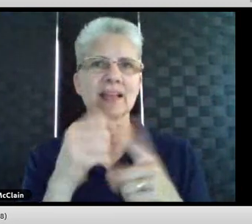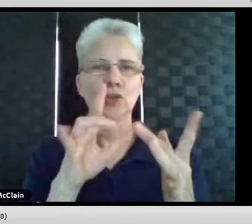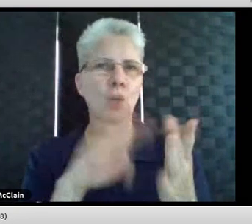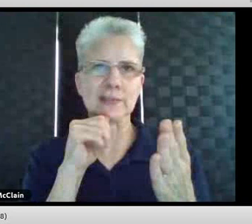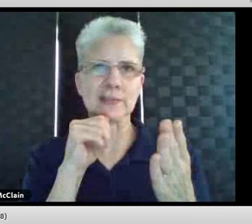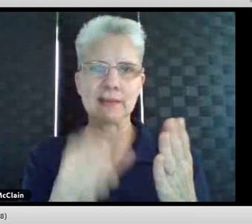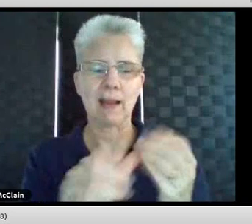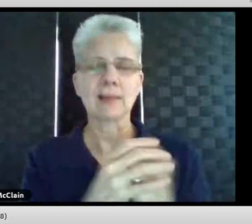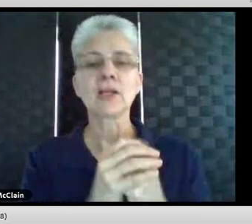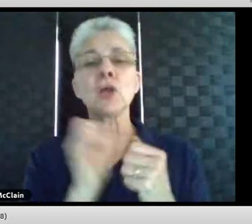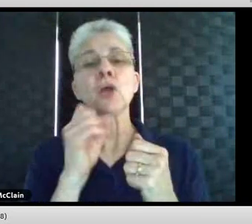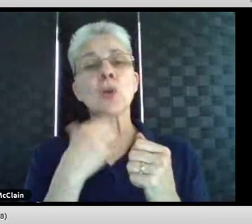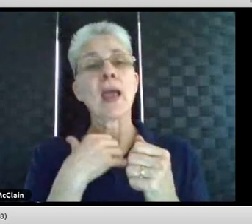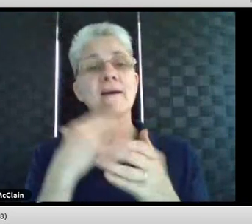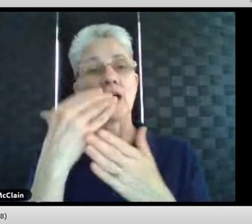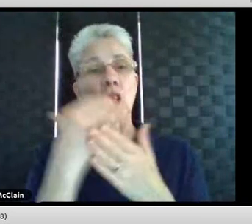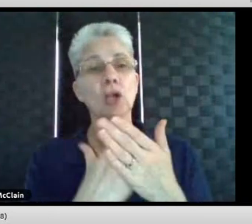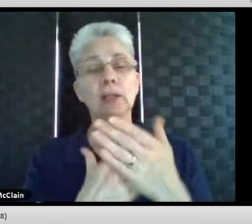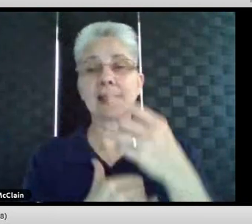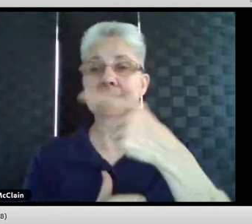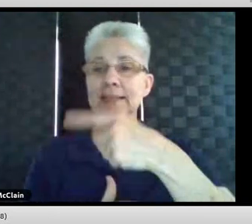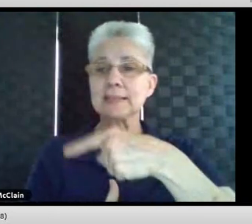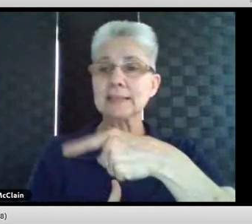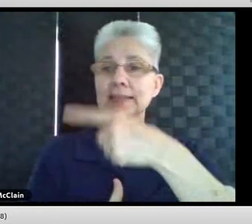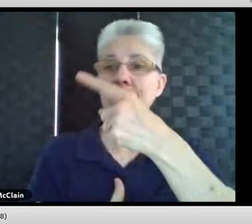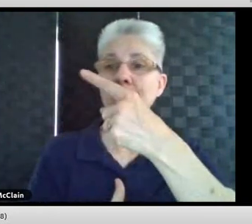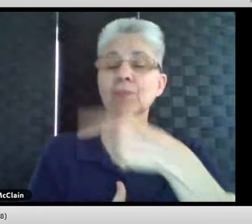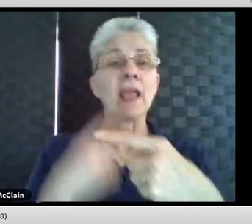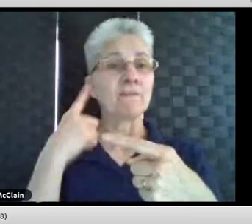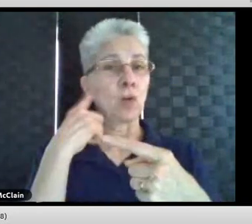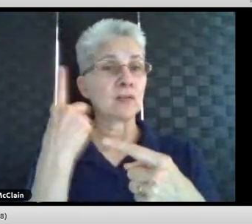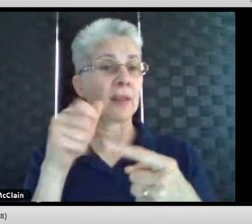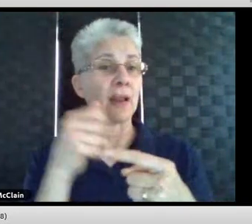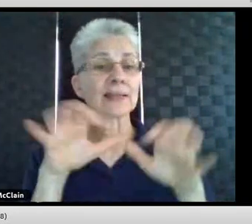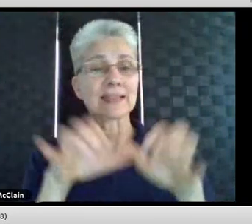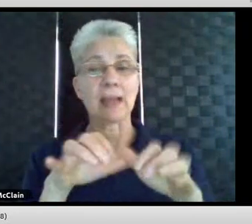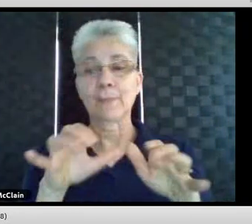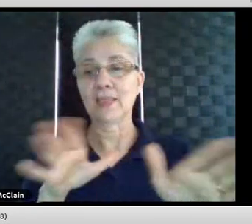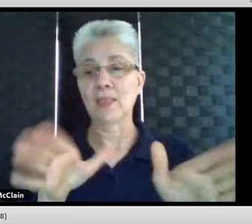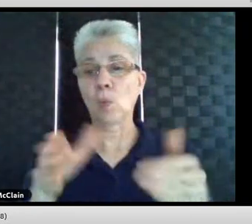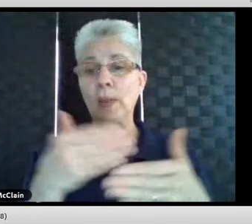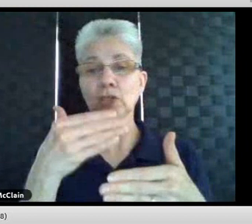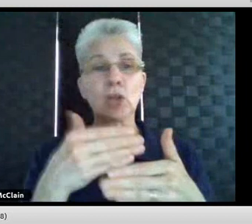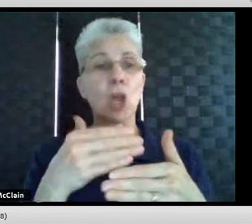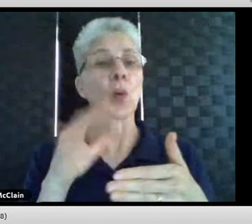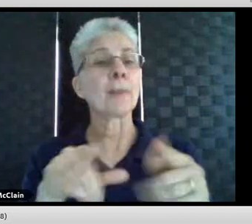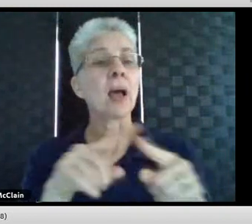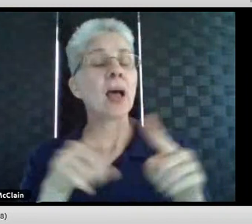So I've got a long list of different things it's called. If you've heard of something else, type it in the chat window, but Ask-A-Librarian,